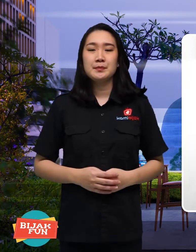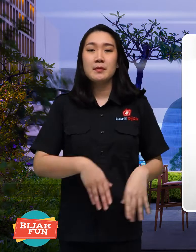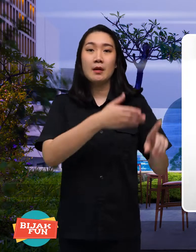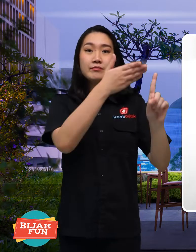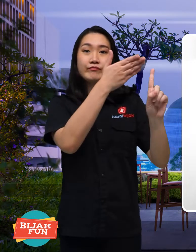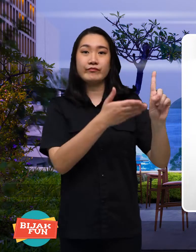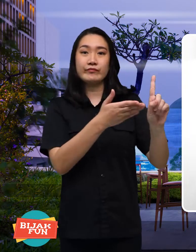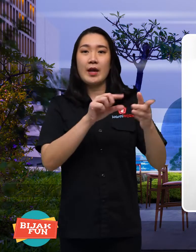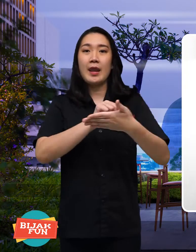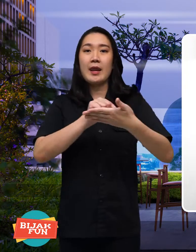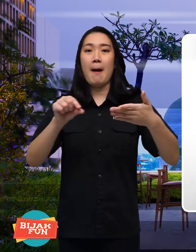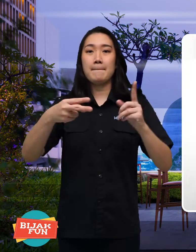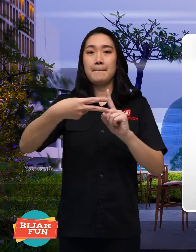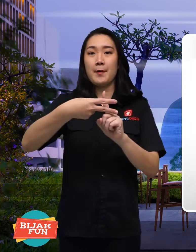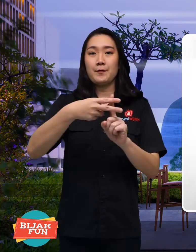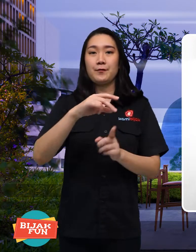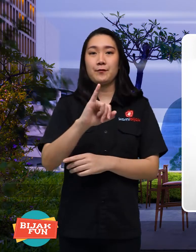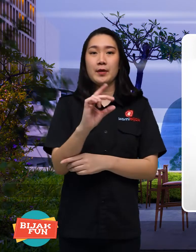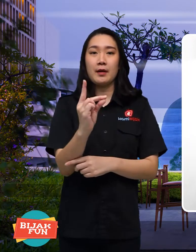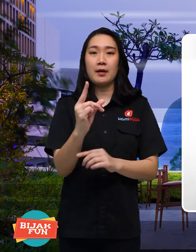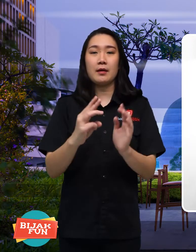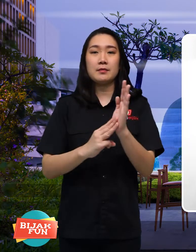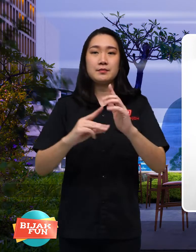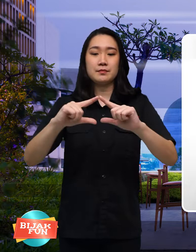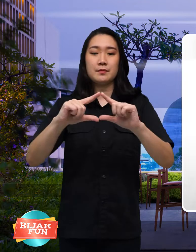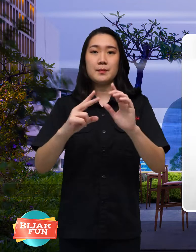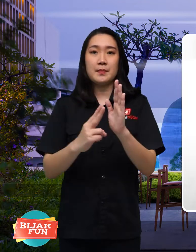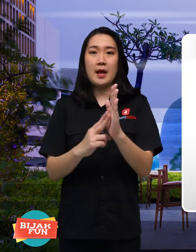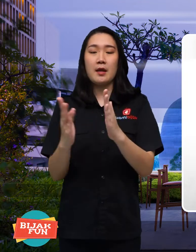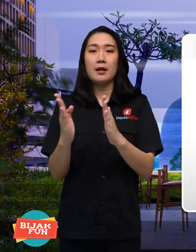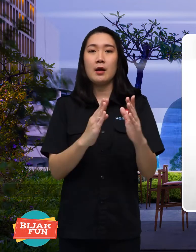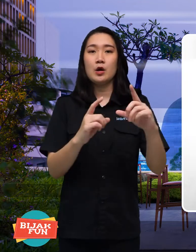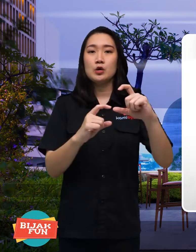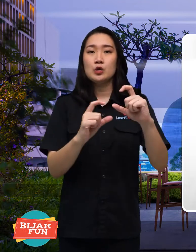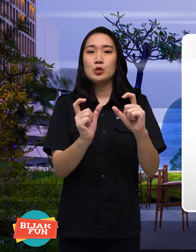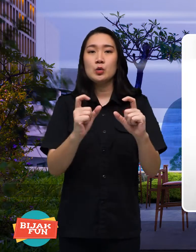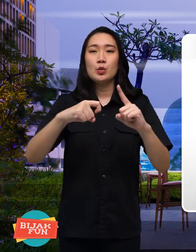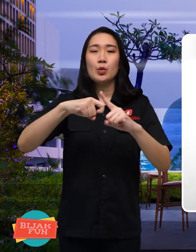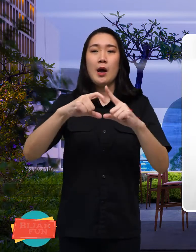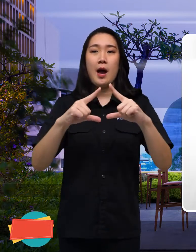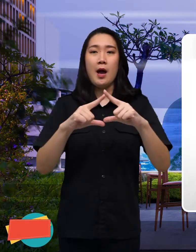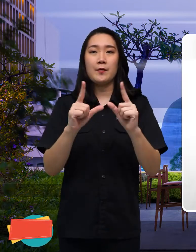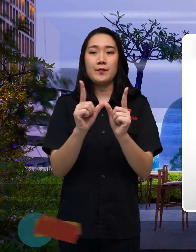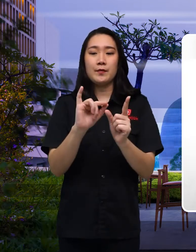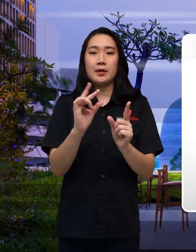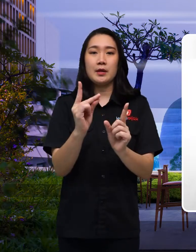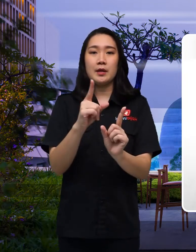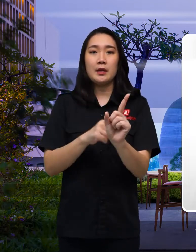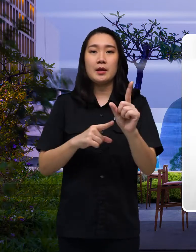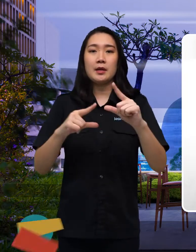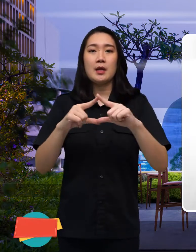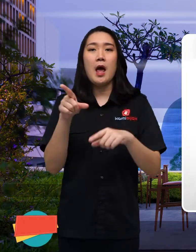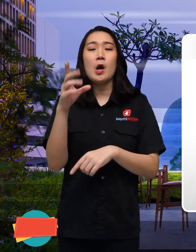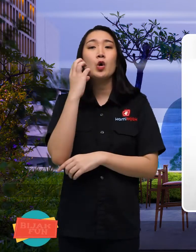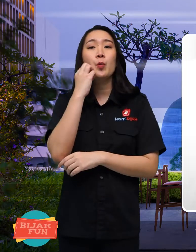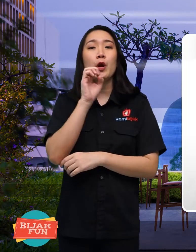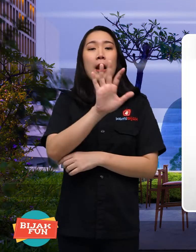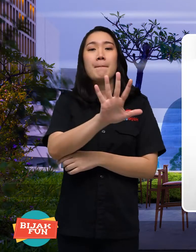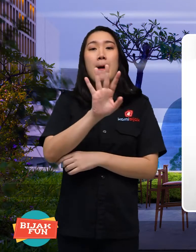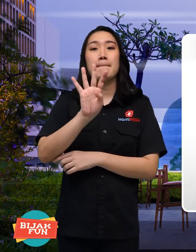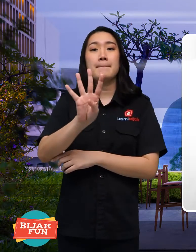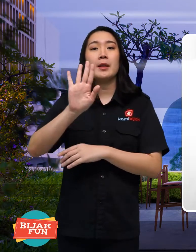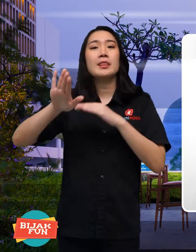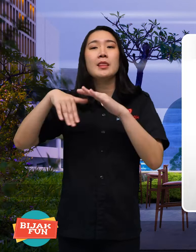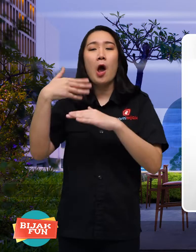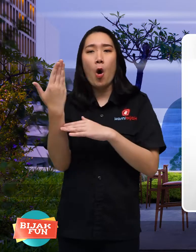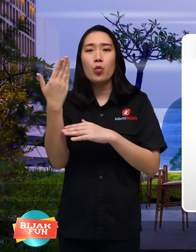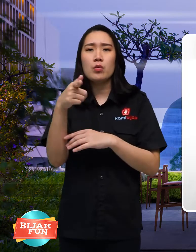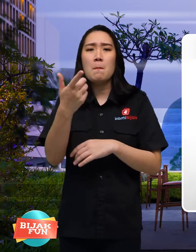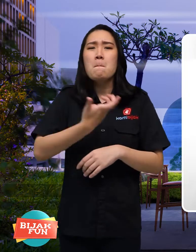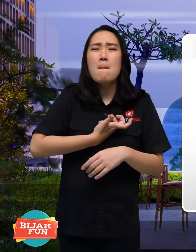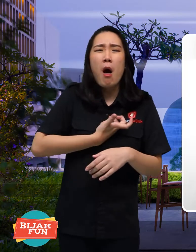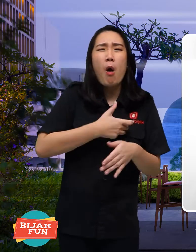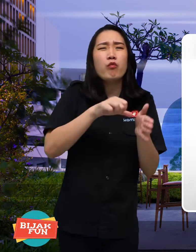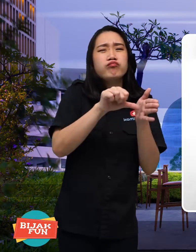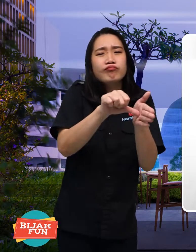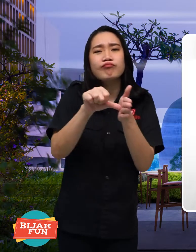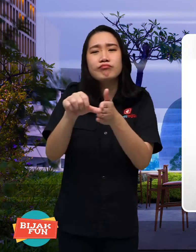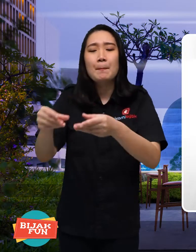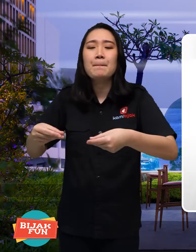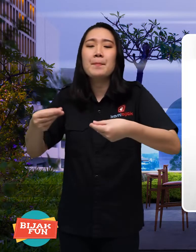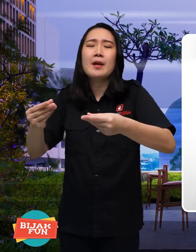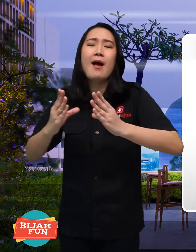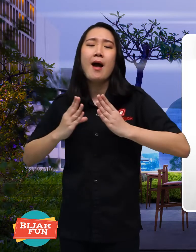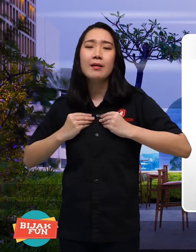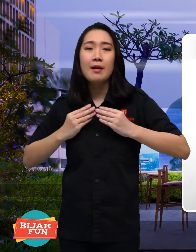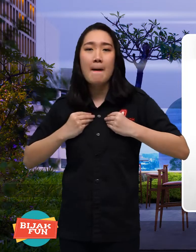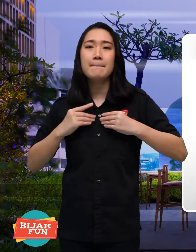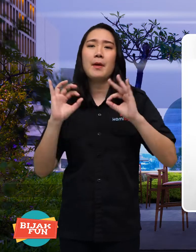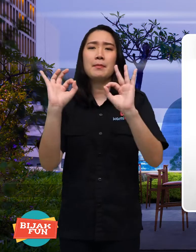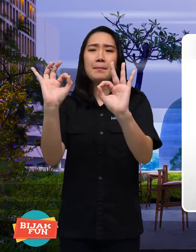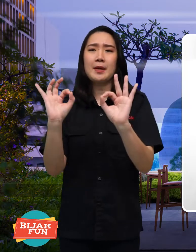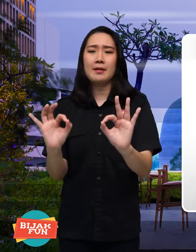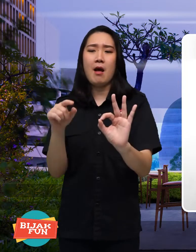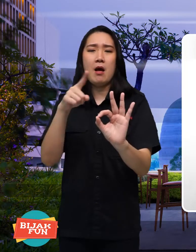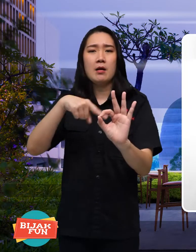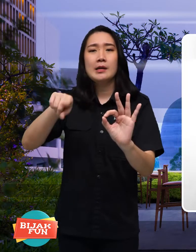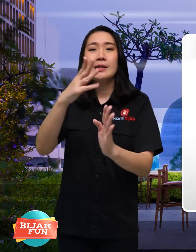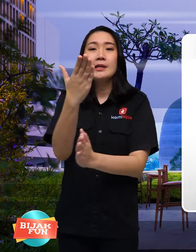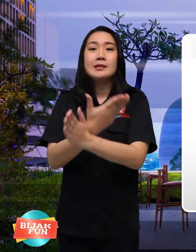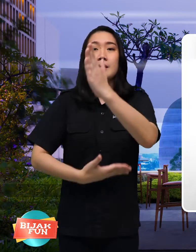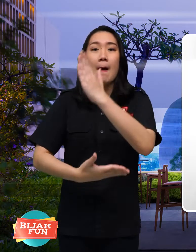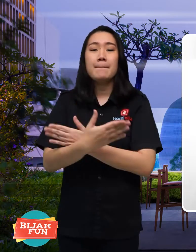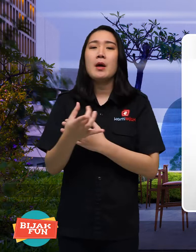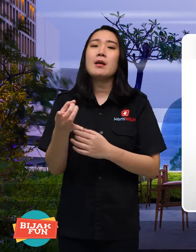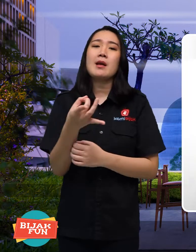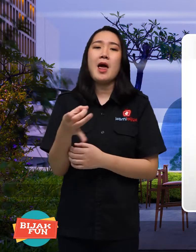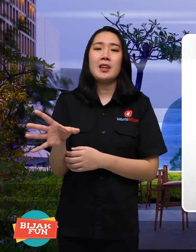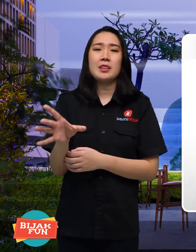54 year old man named Firman Sukawirya wants to help giving hope for free education with Disabilities,